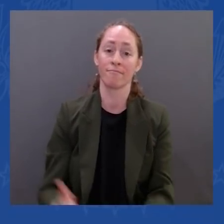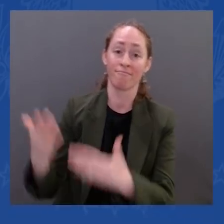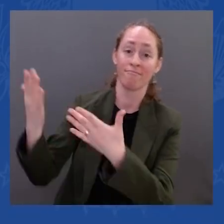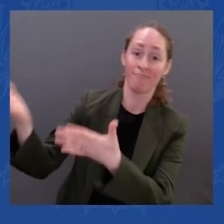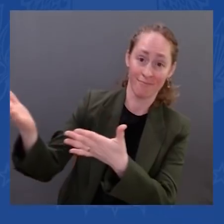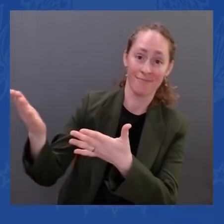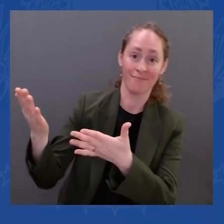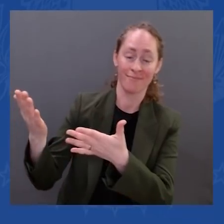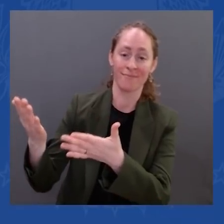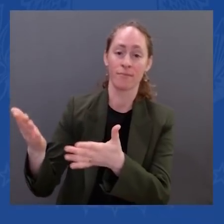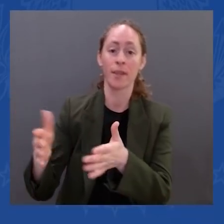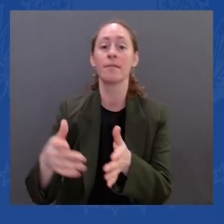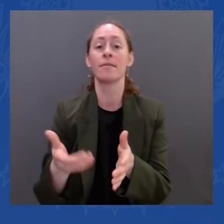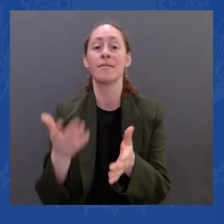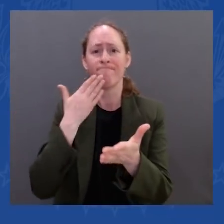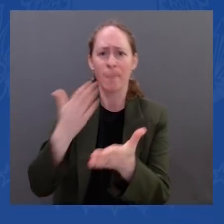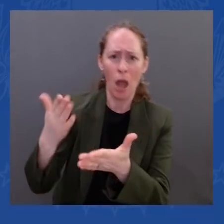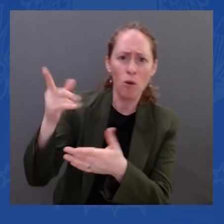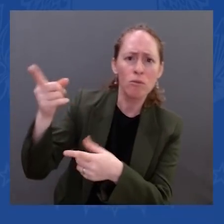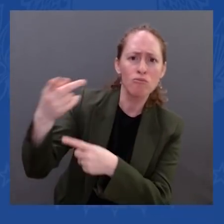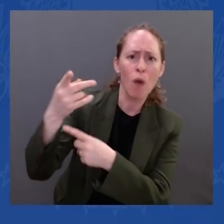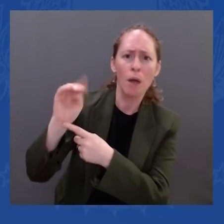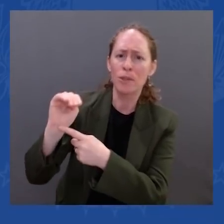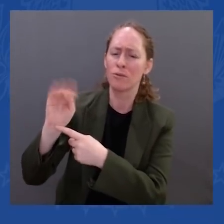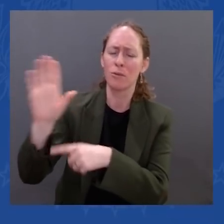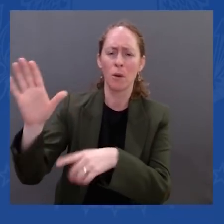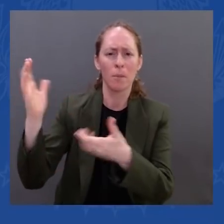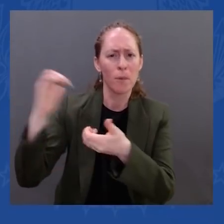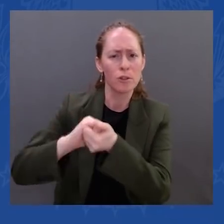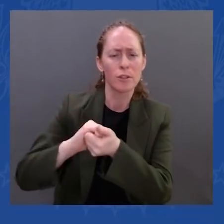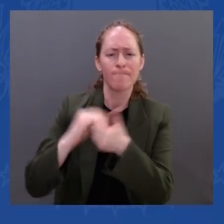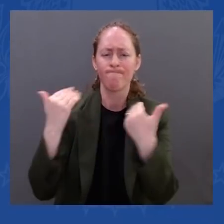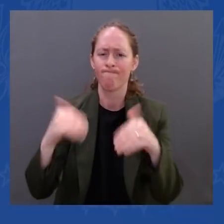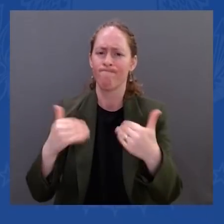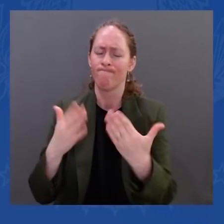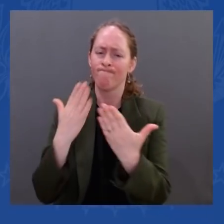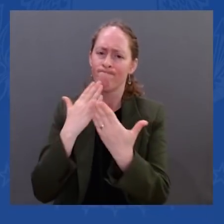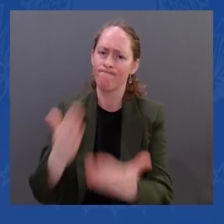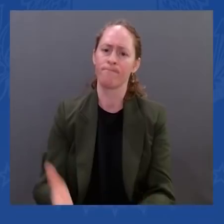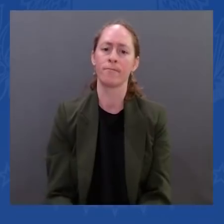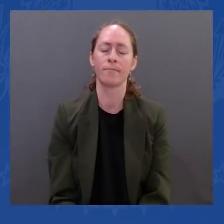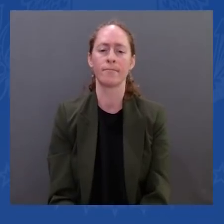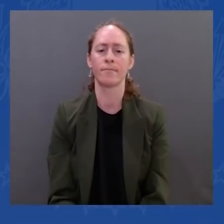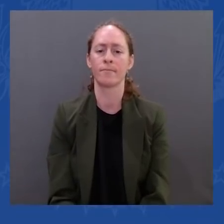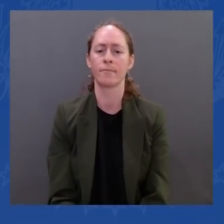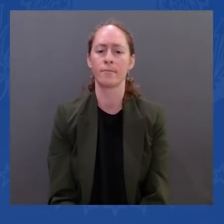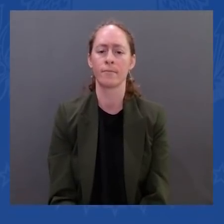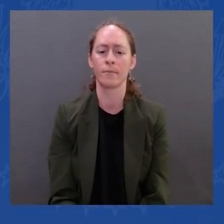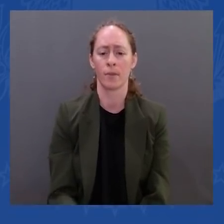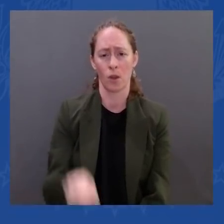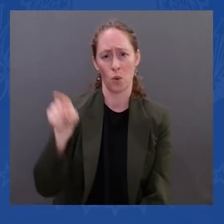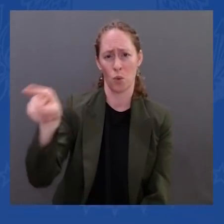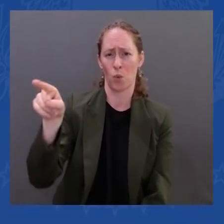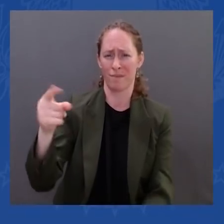and support the people of Ukraine is sending a strong message about our willingness to defend a rule-based international order.